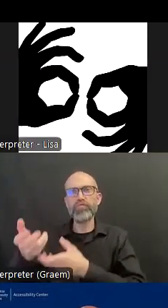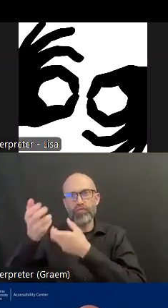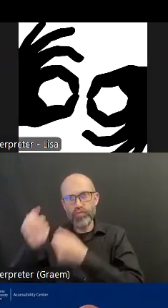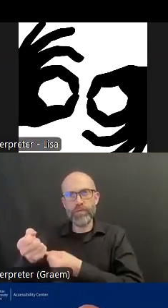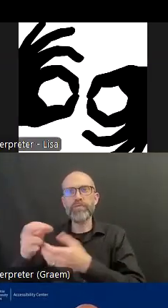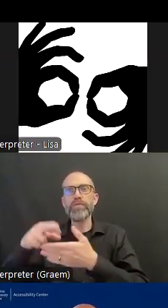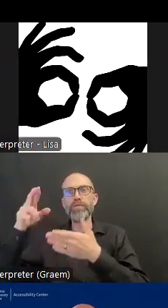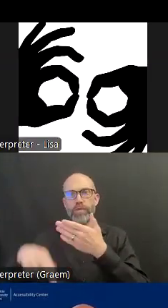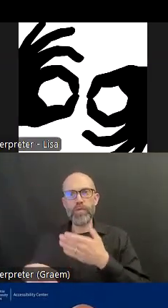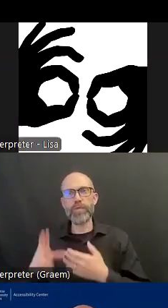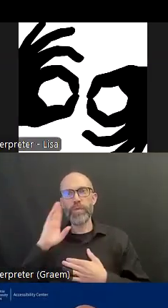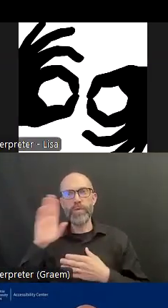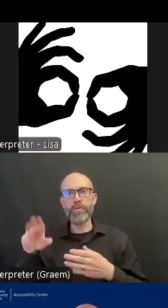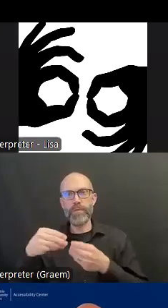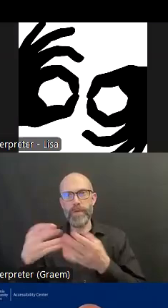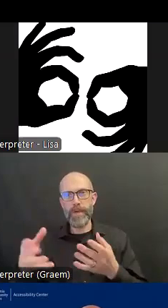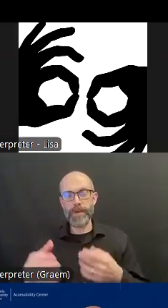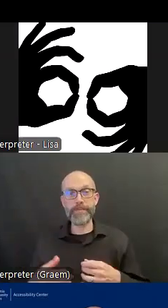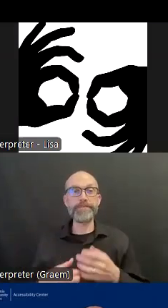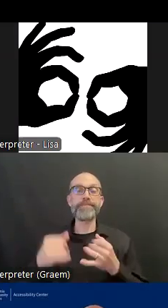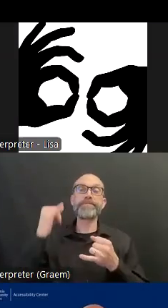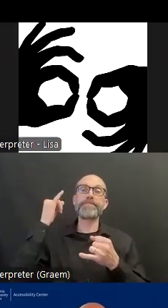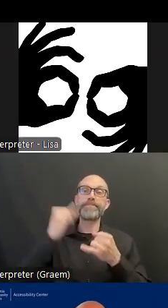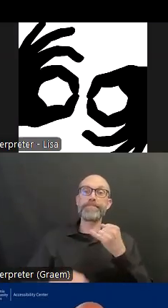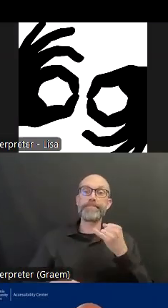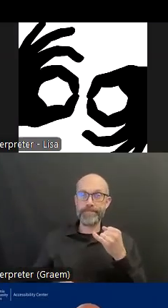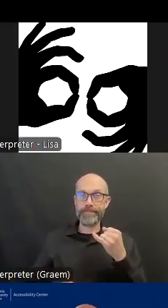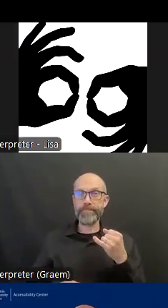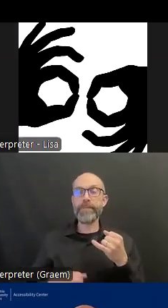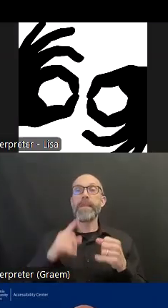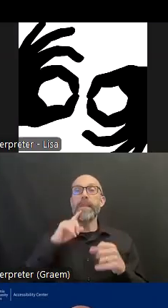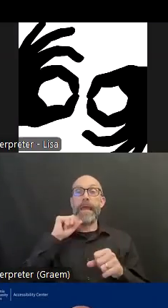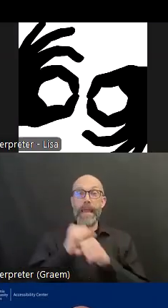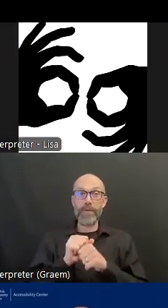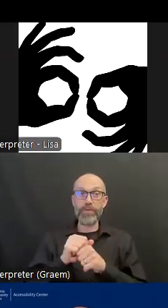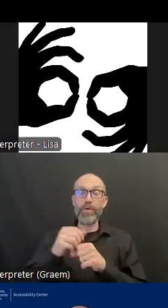So the last part is we're going to go into the actual procurement processes themselves.